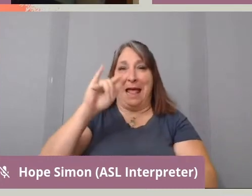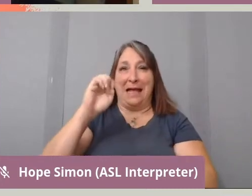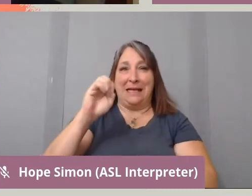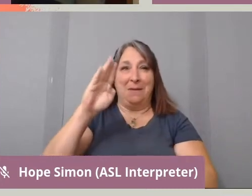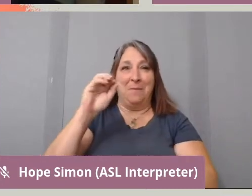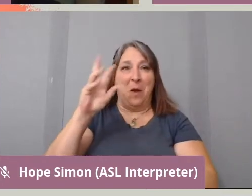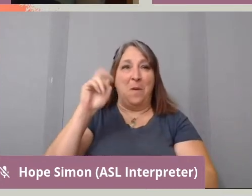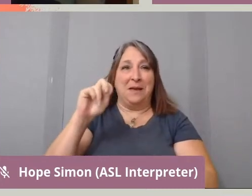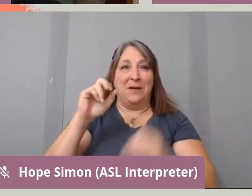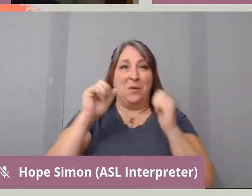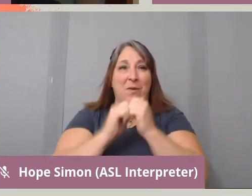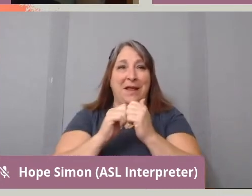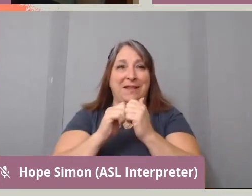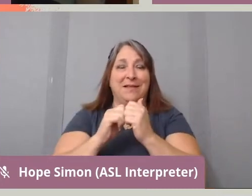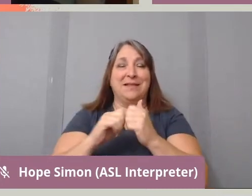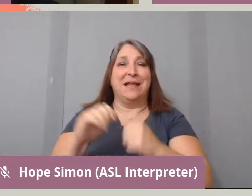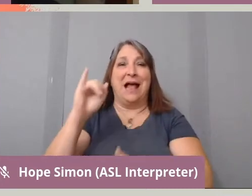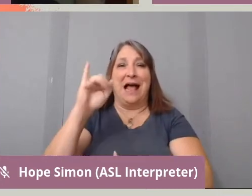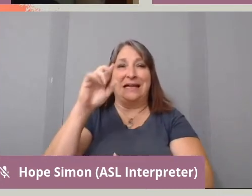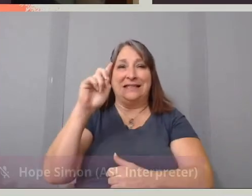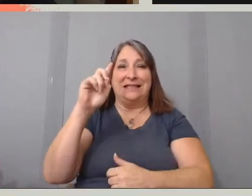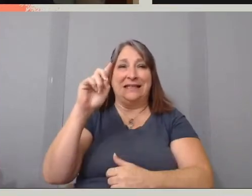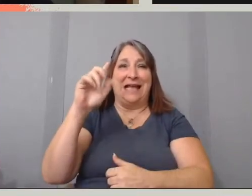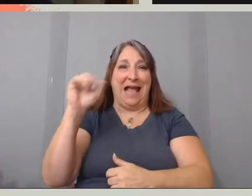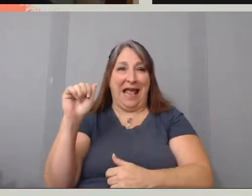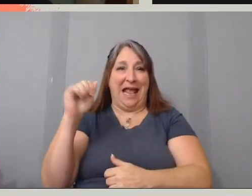and I am a cisgendered white woman,